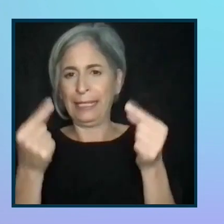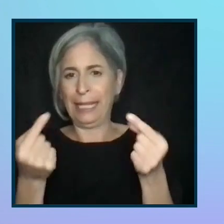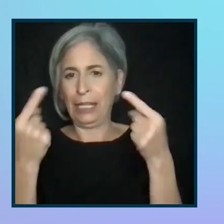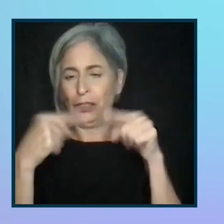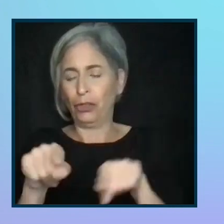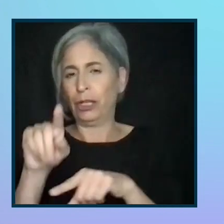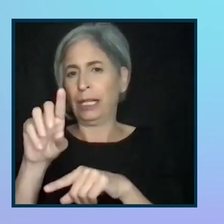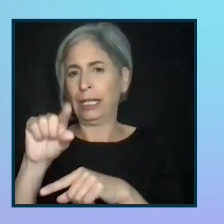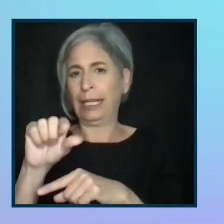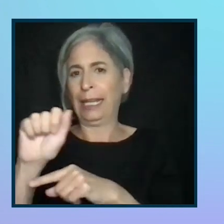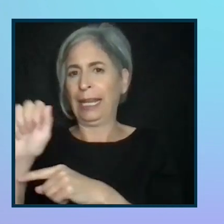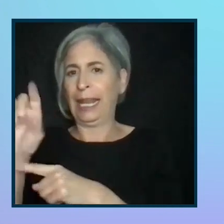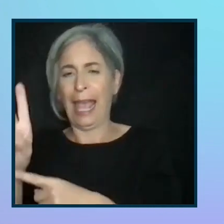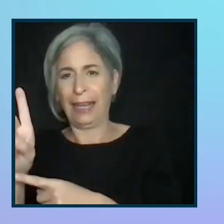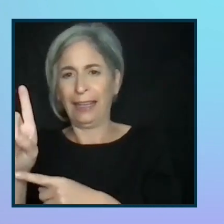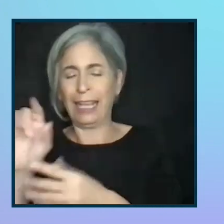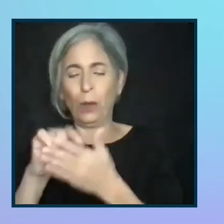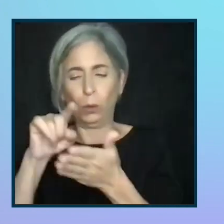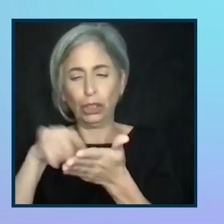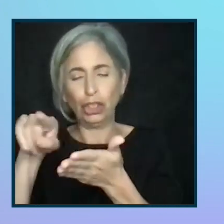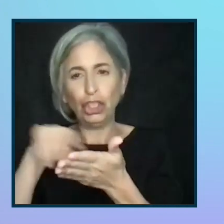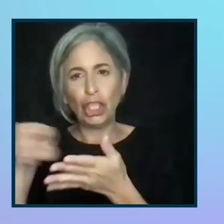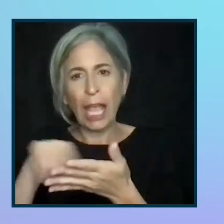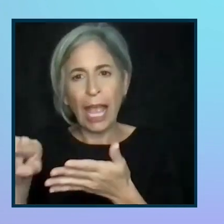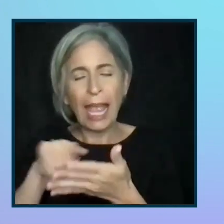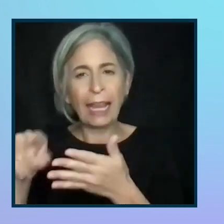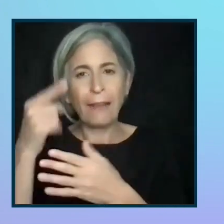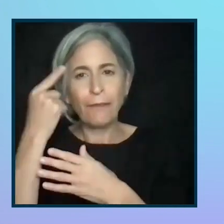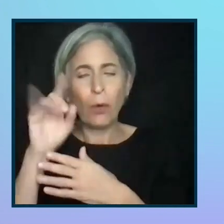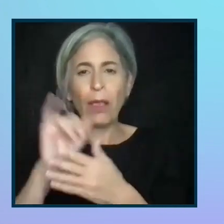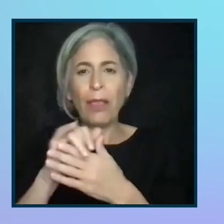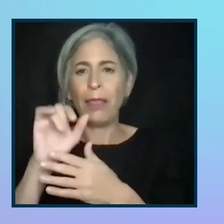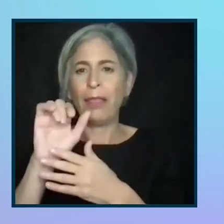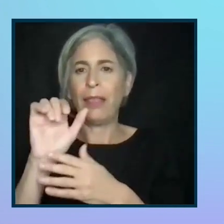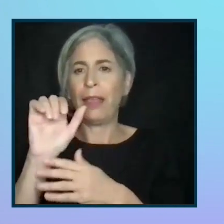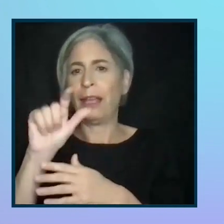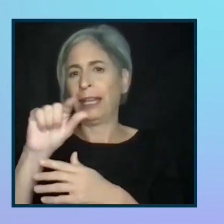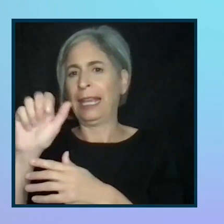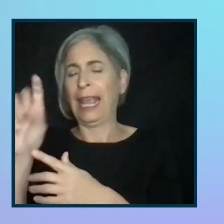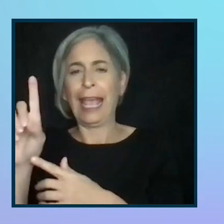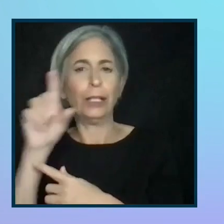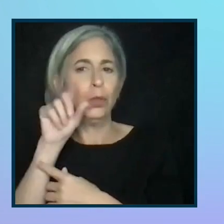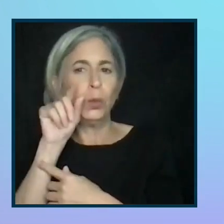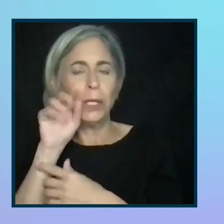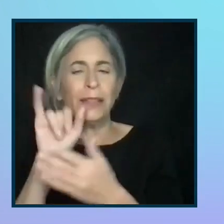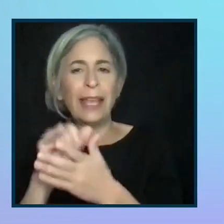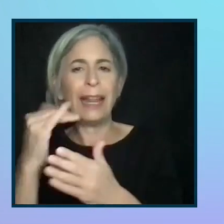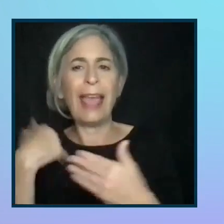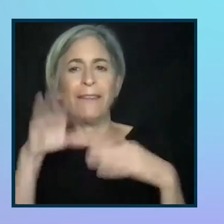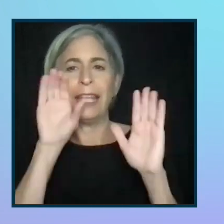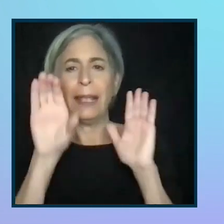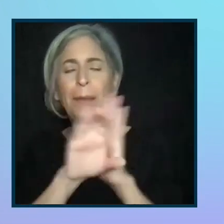and it's just gonna check the GAD tweets that have images for out text.